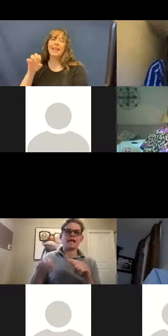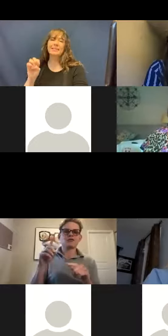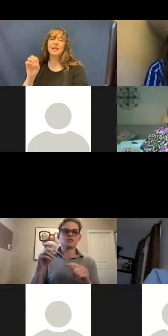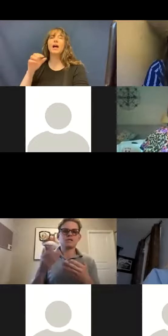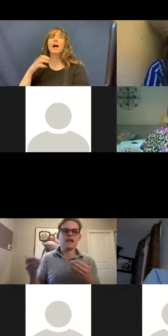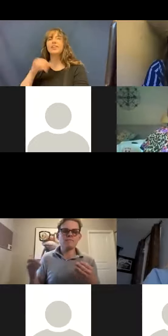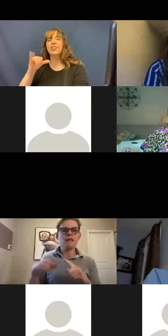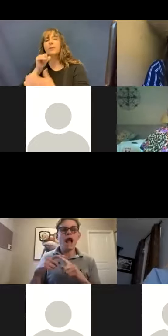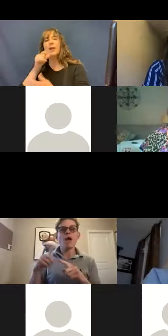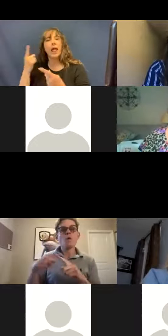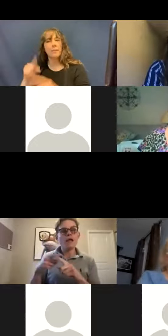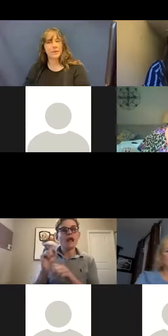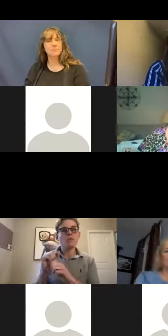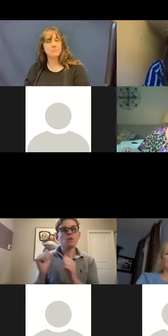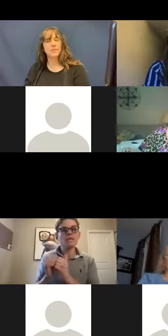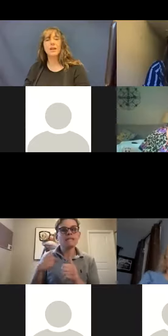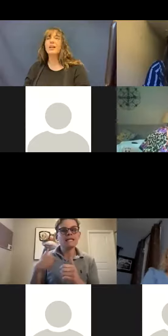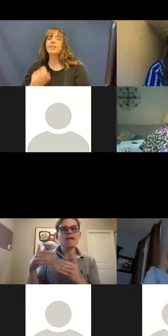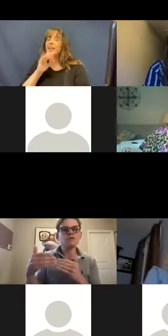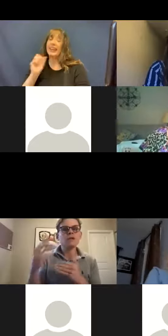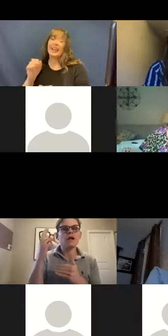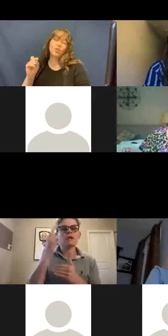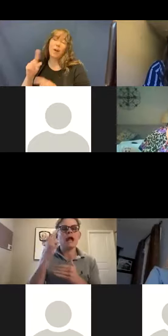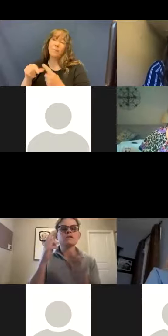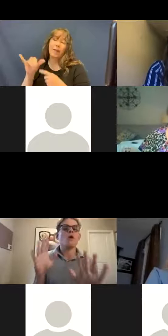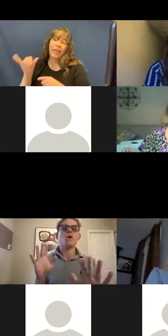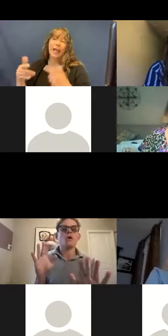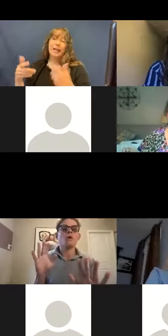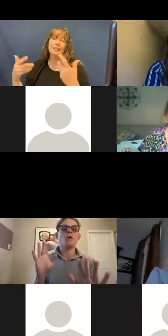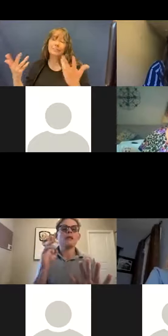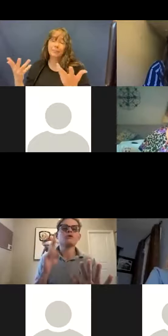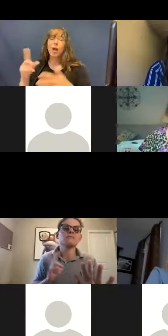You know, there's nothing that I can do about that, but they have to get along with me.